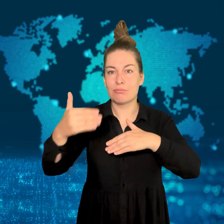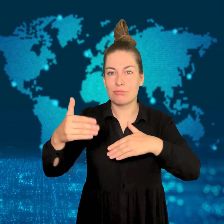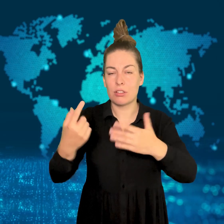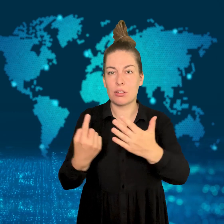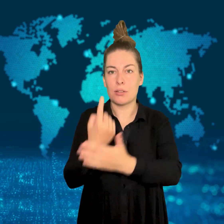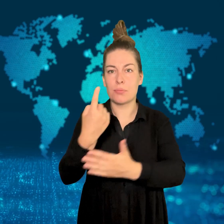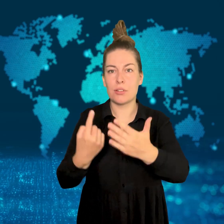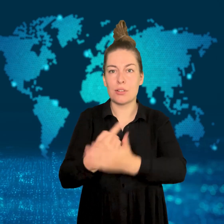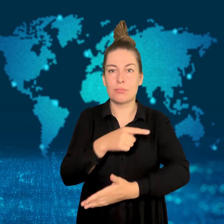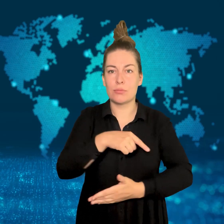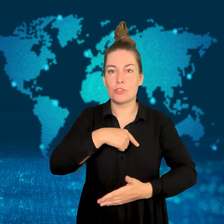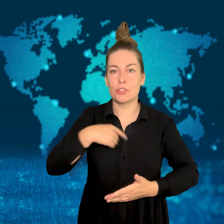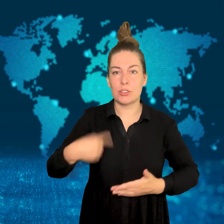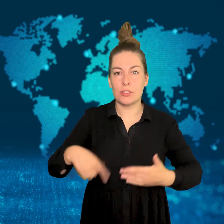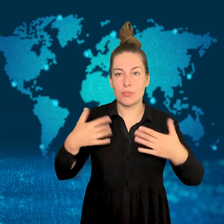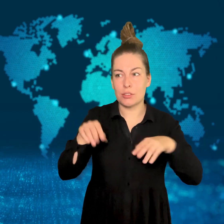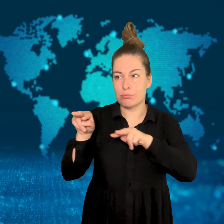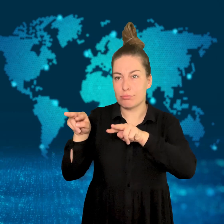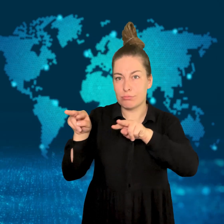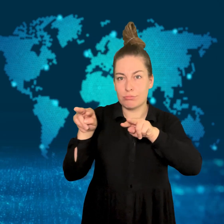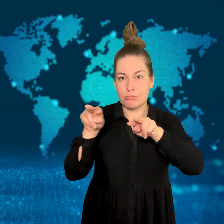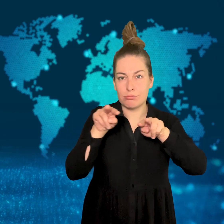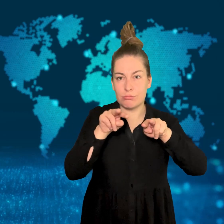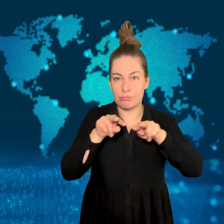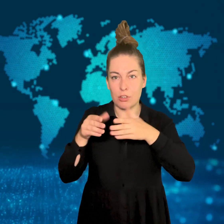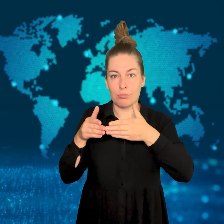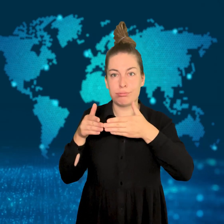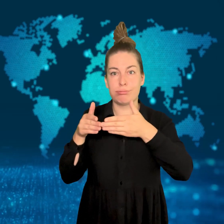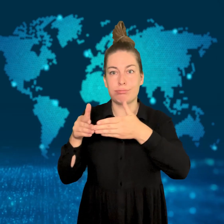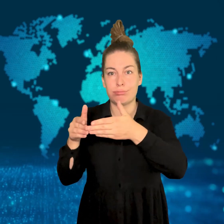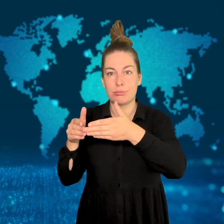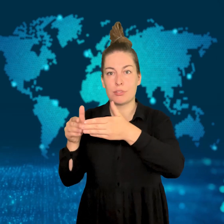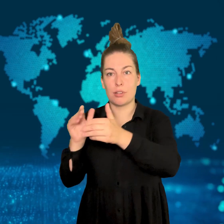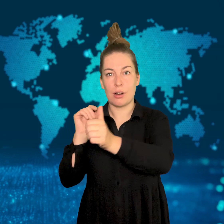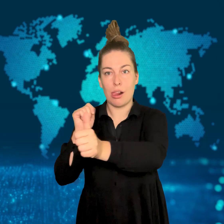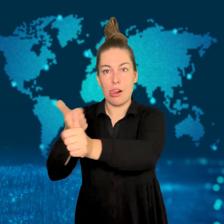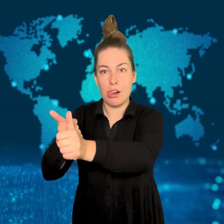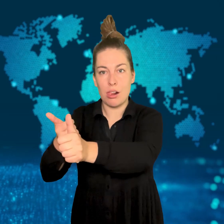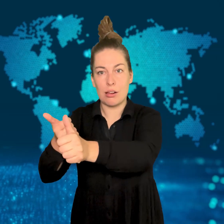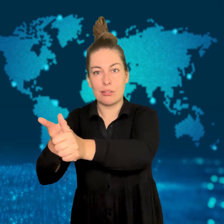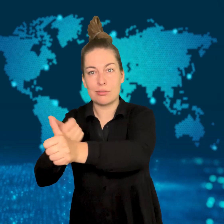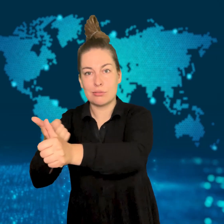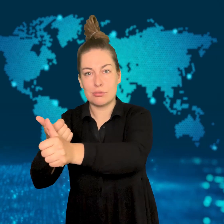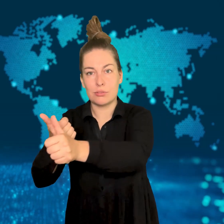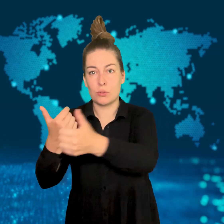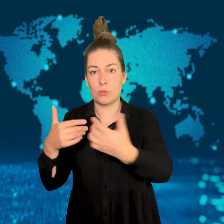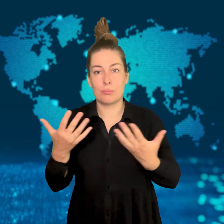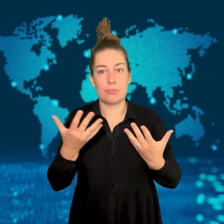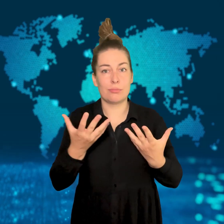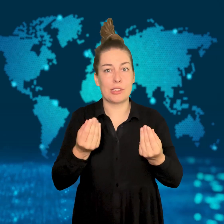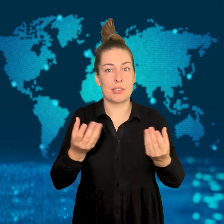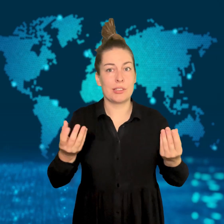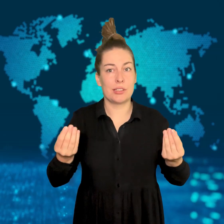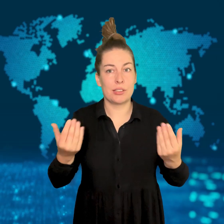The country has continued to harass other boats in the sea's waters,